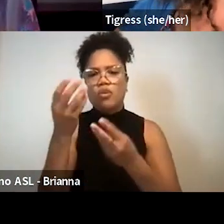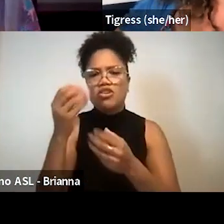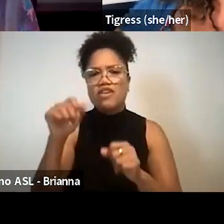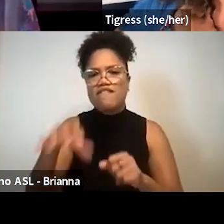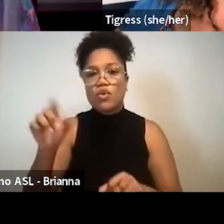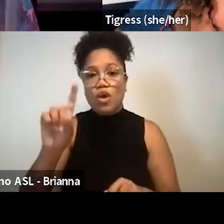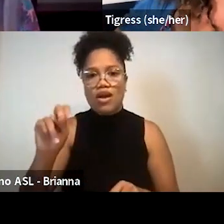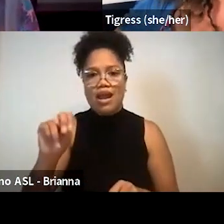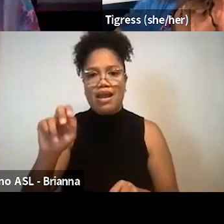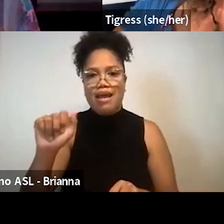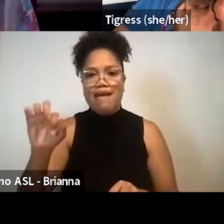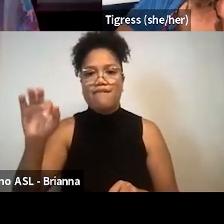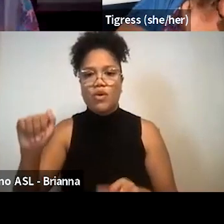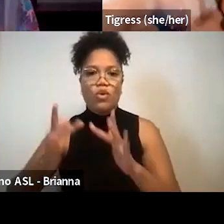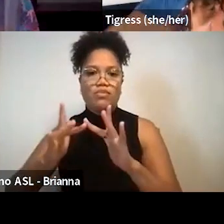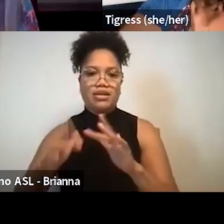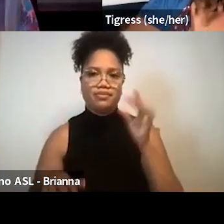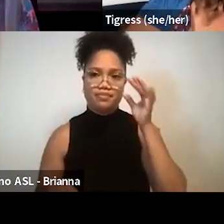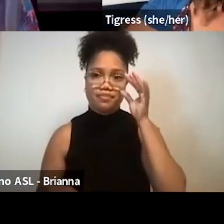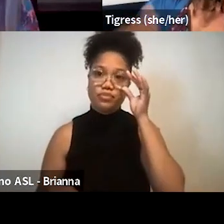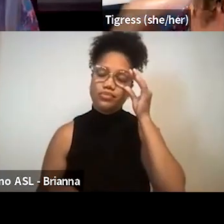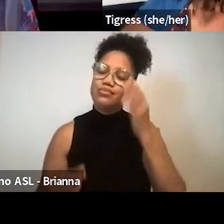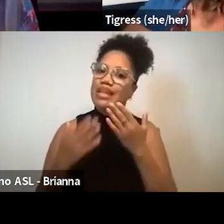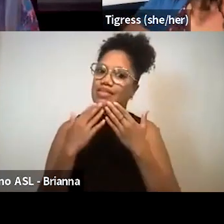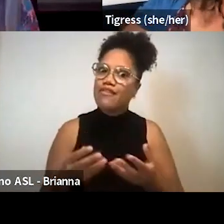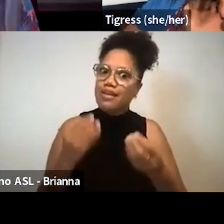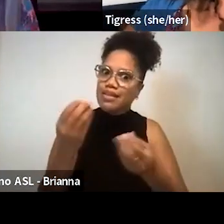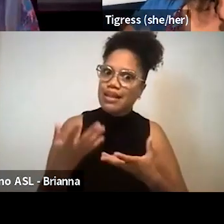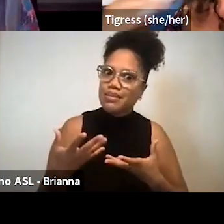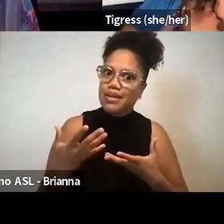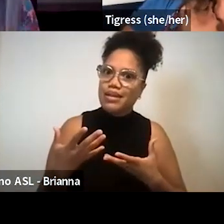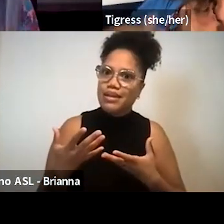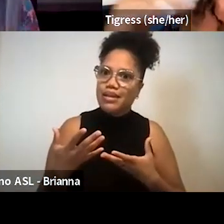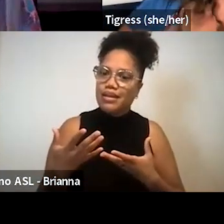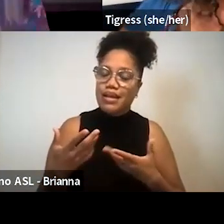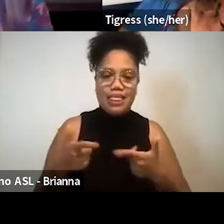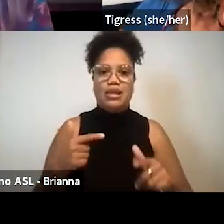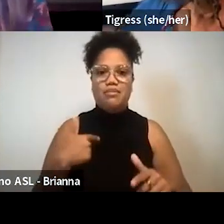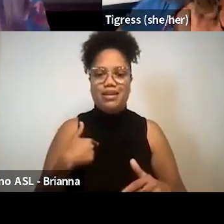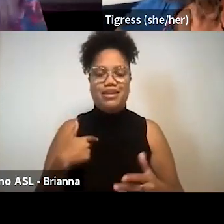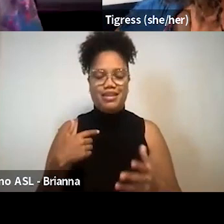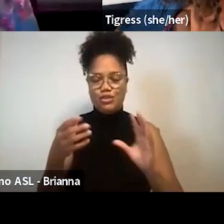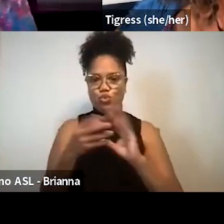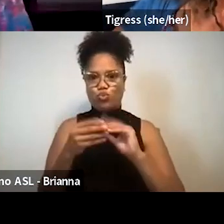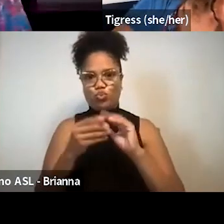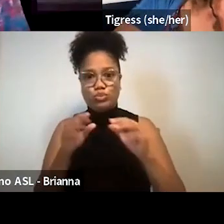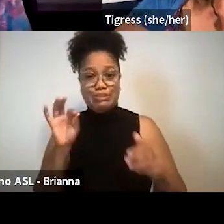if you want more of those details. So thanks for letting me segway with this sort of like magic school bus teachable moment for a moment,